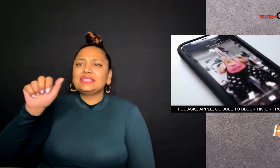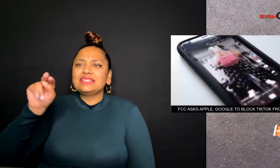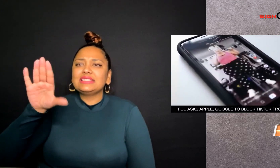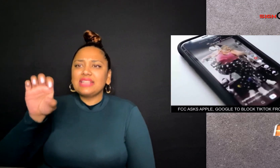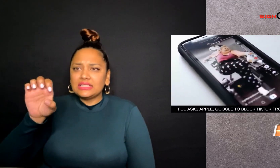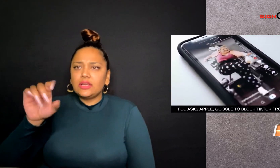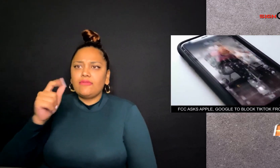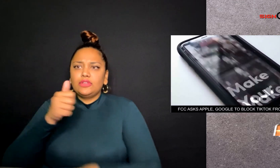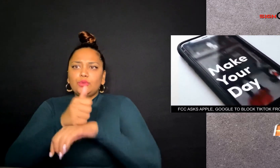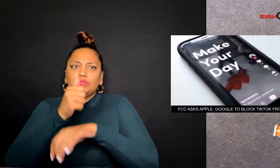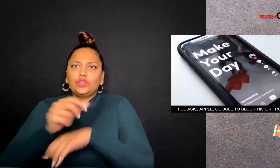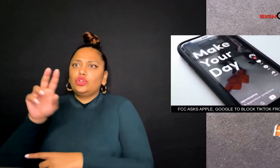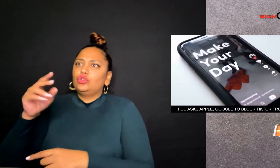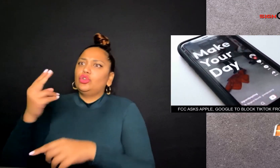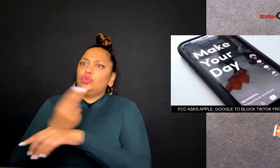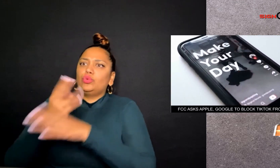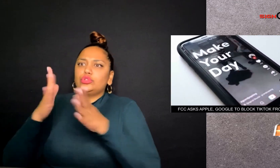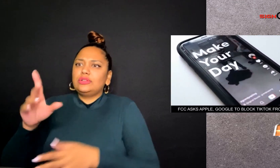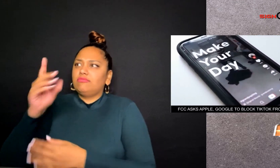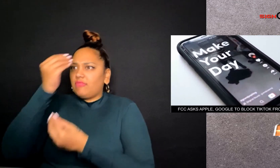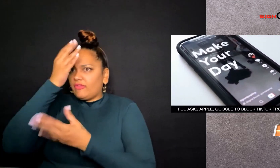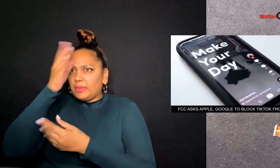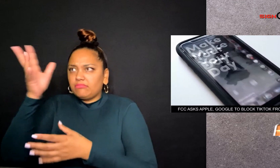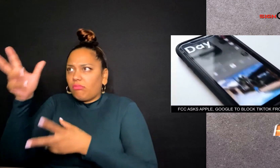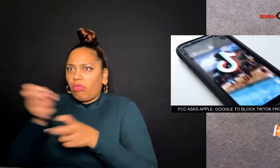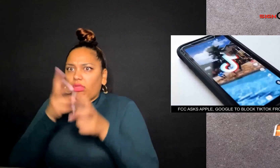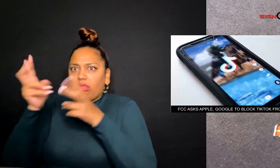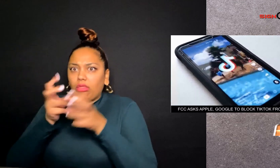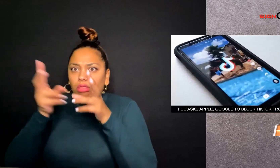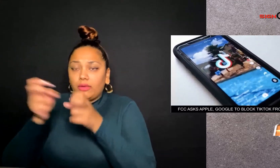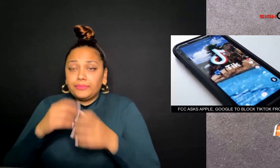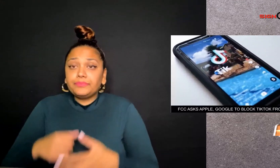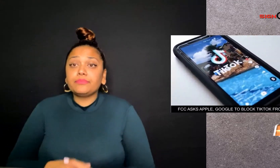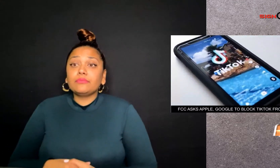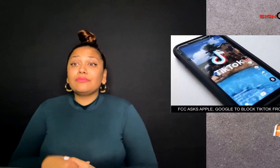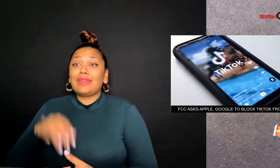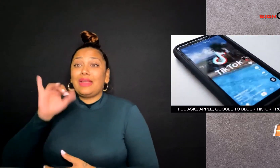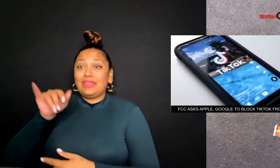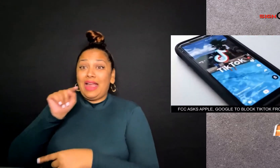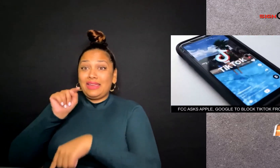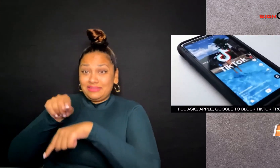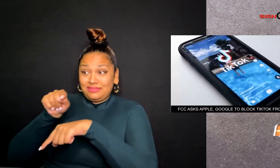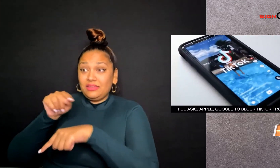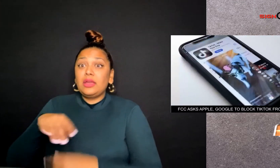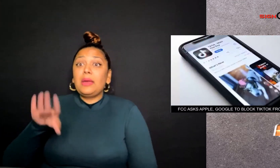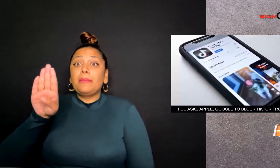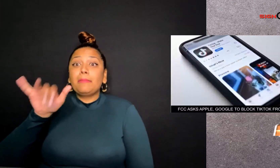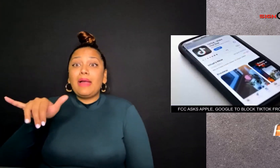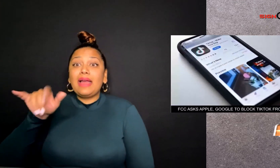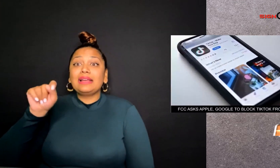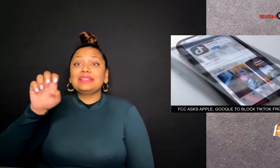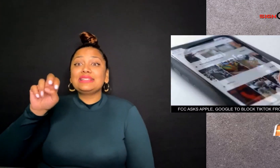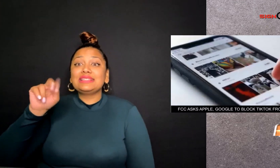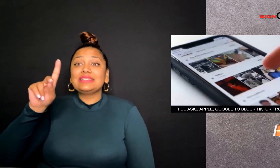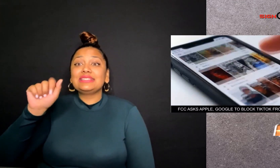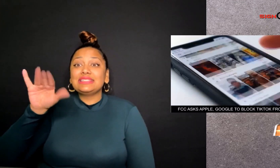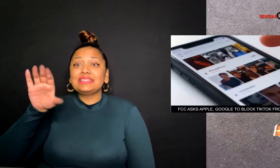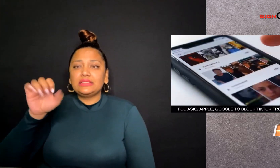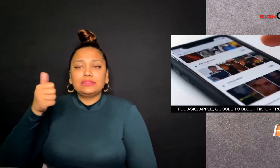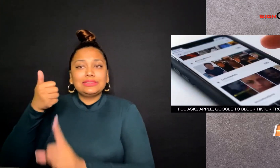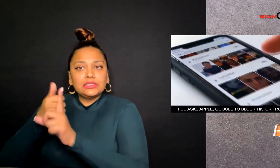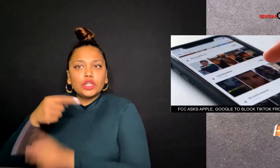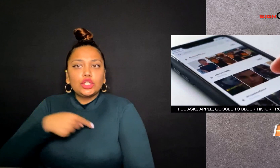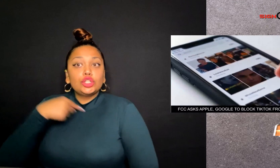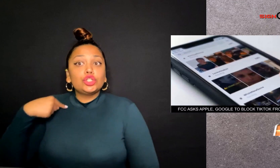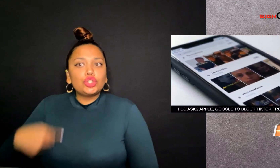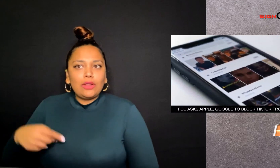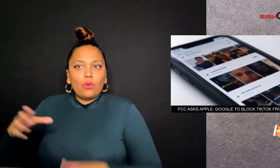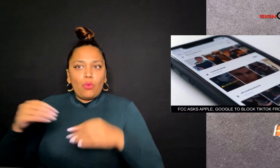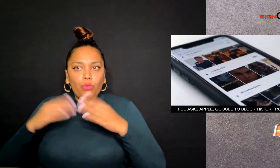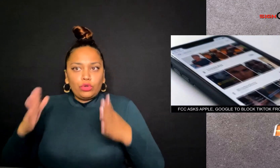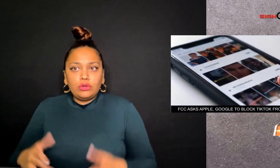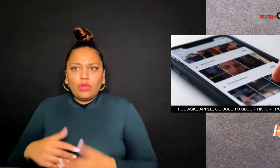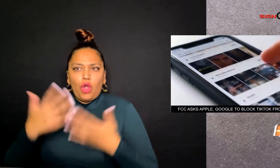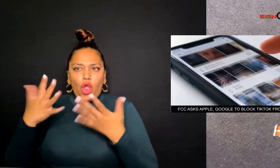accusing TikTok's parent company ByteDance of accessing user data ByteDance is Chinese